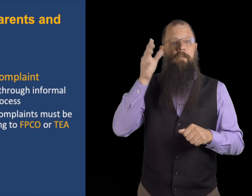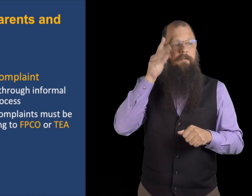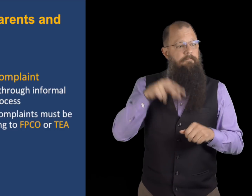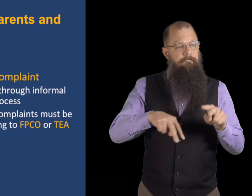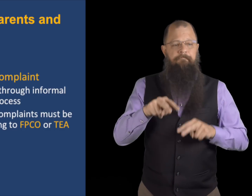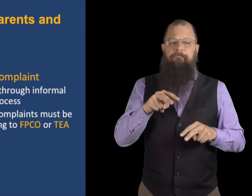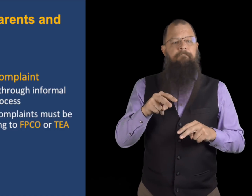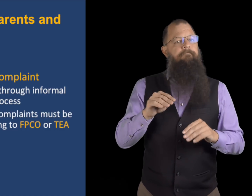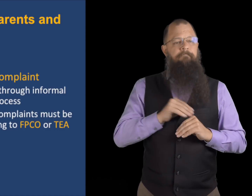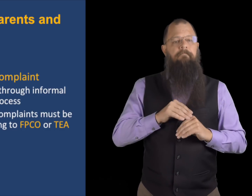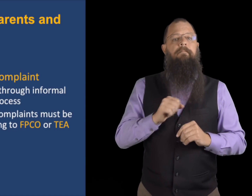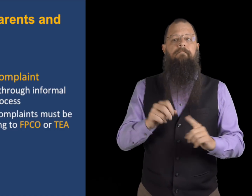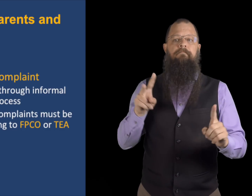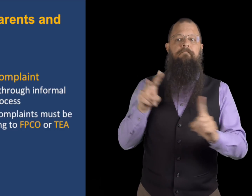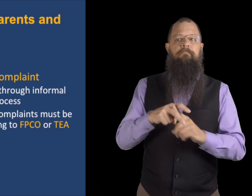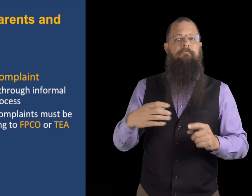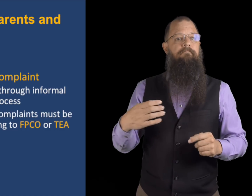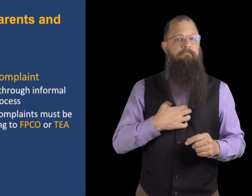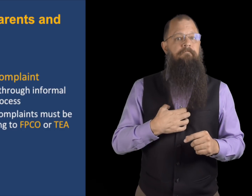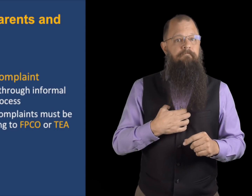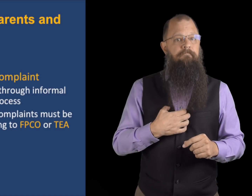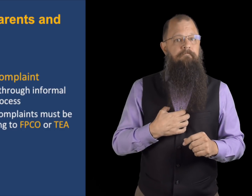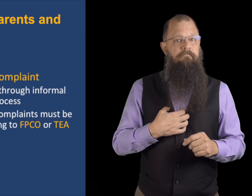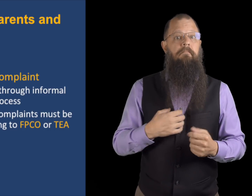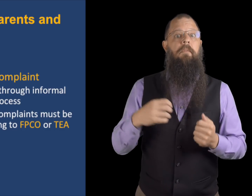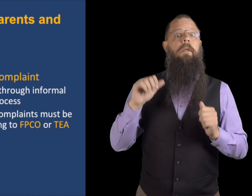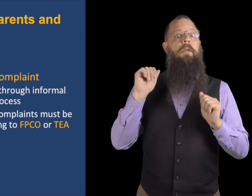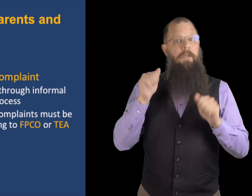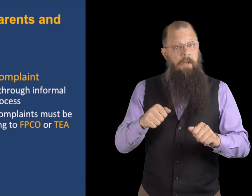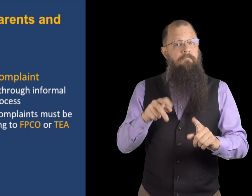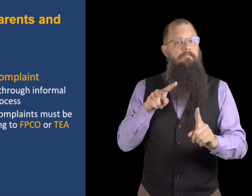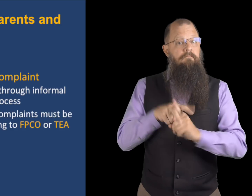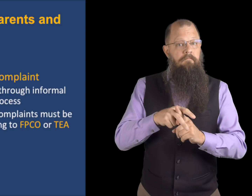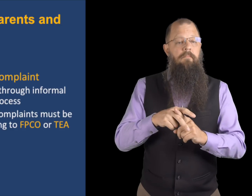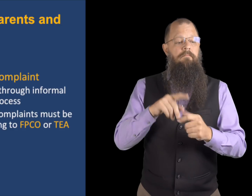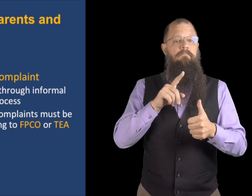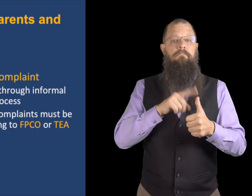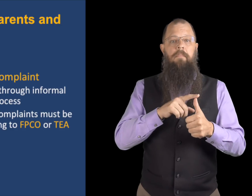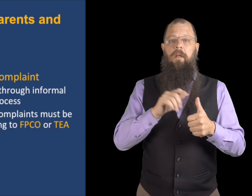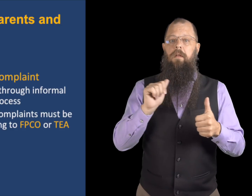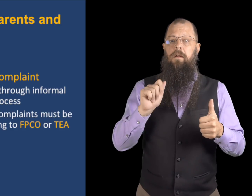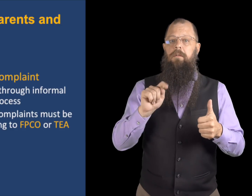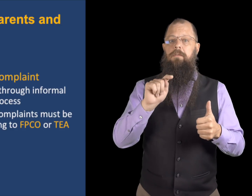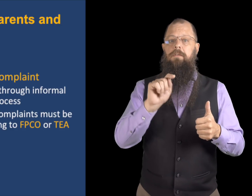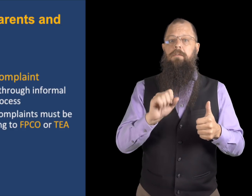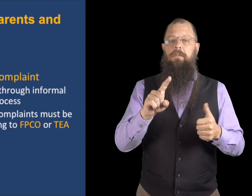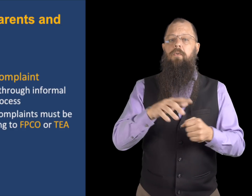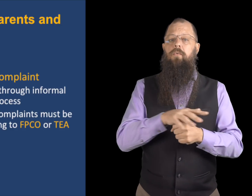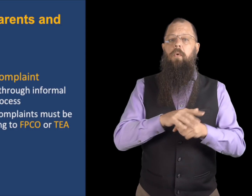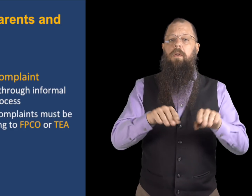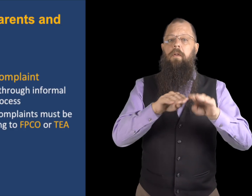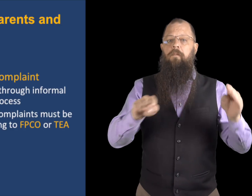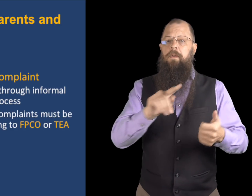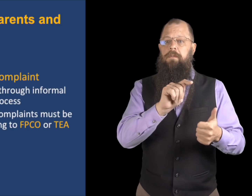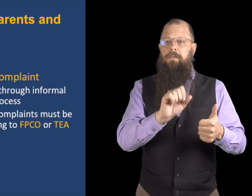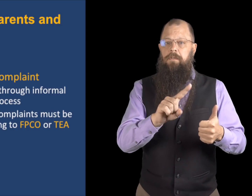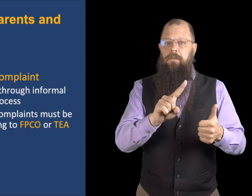If dissatisfied, parents and students may file a complaint. They can file it at the